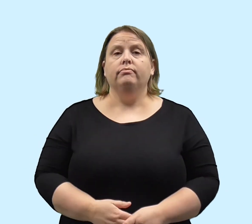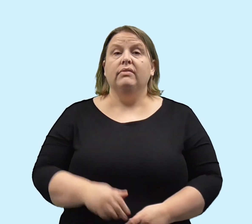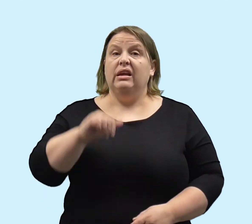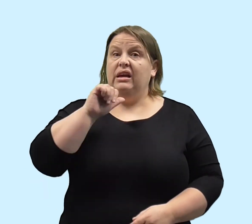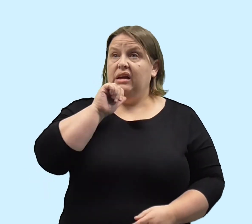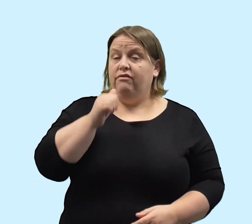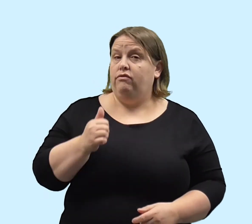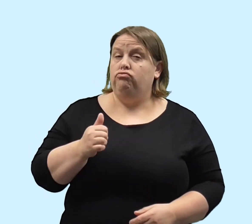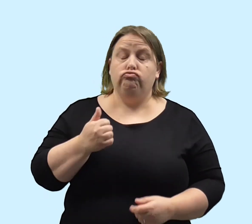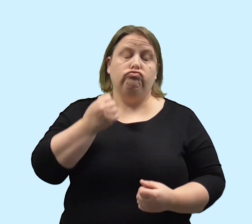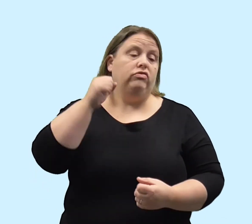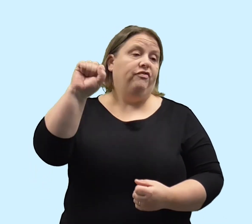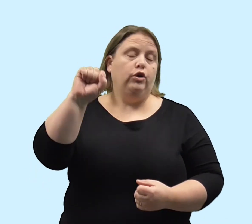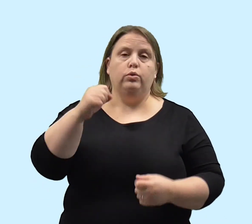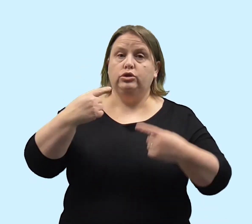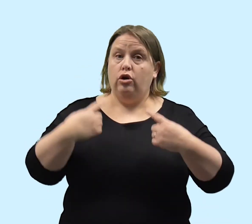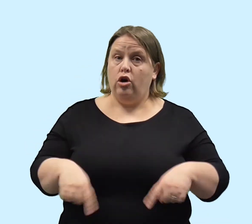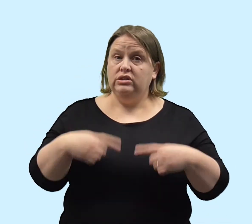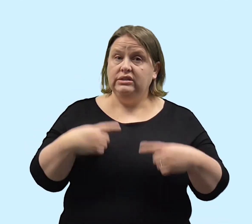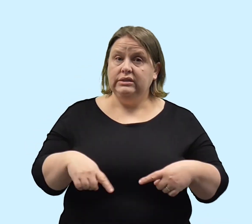If you refuse to consent